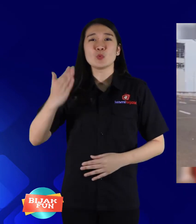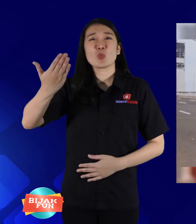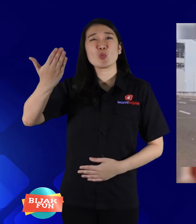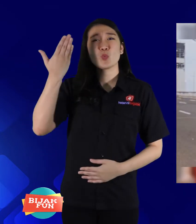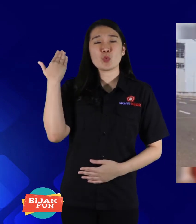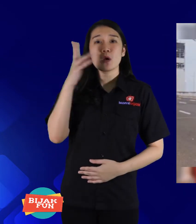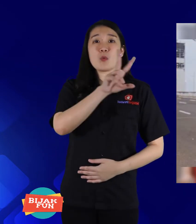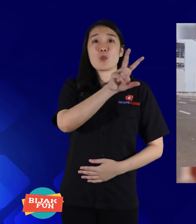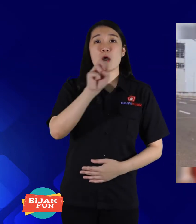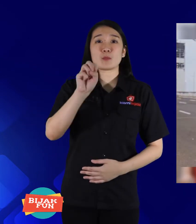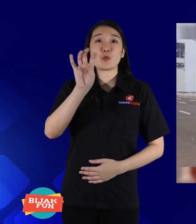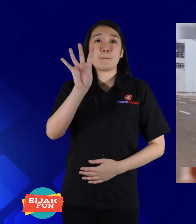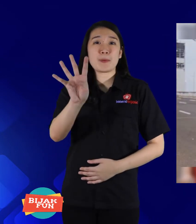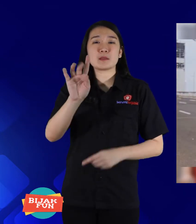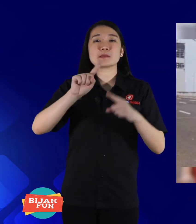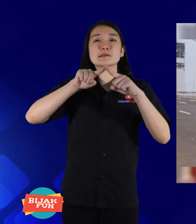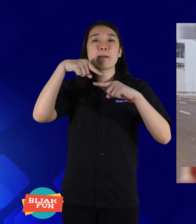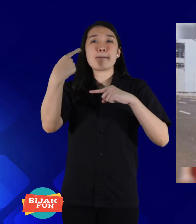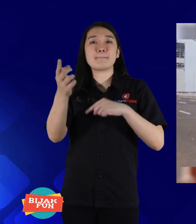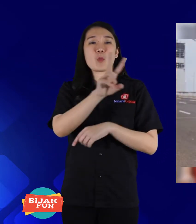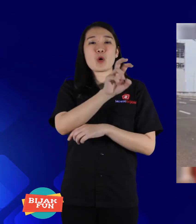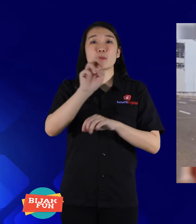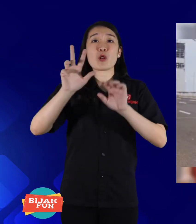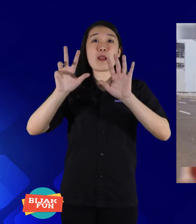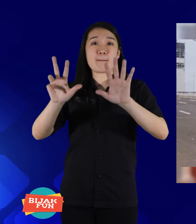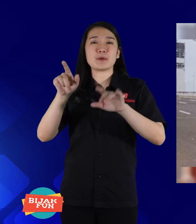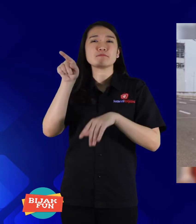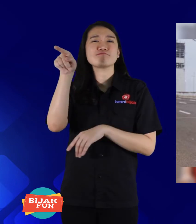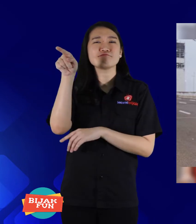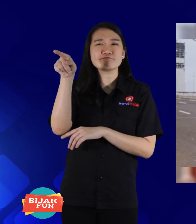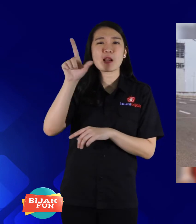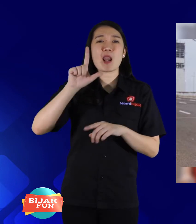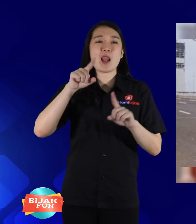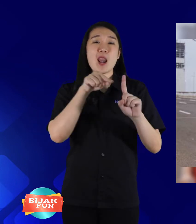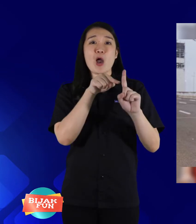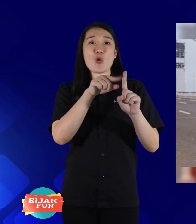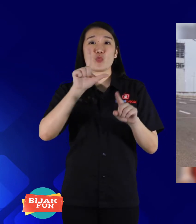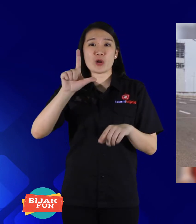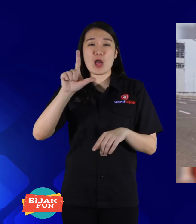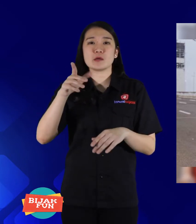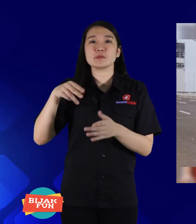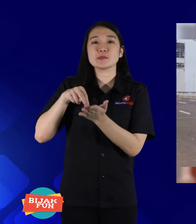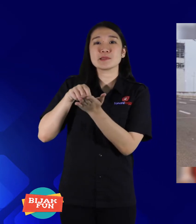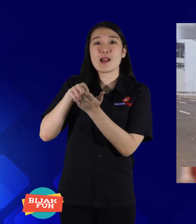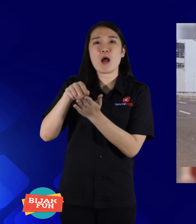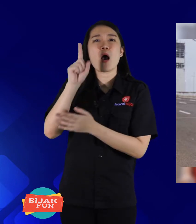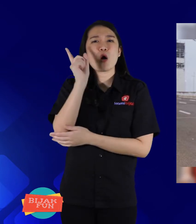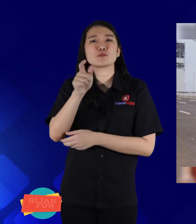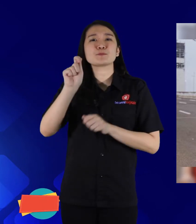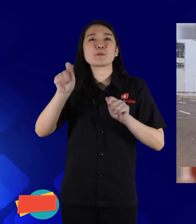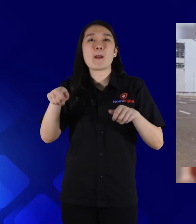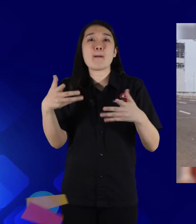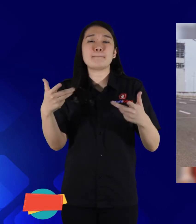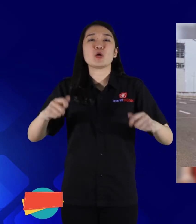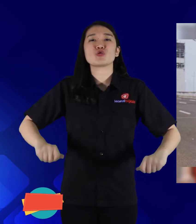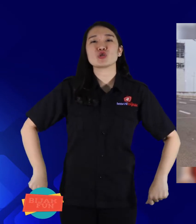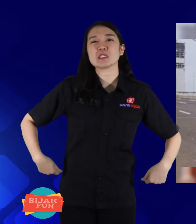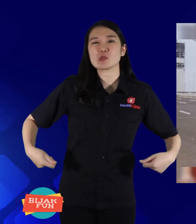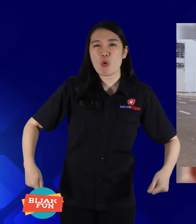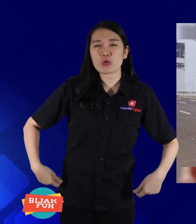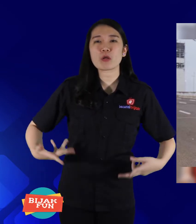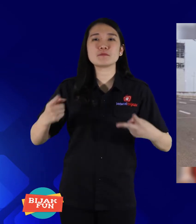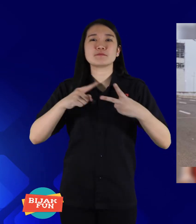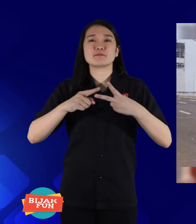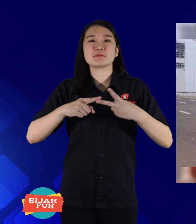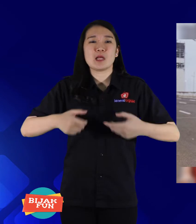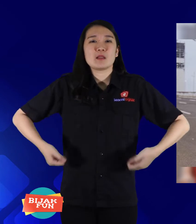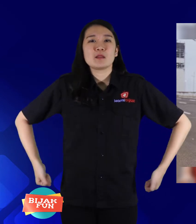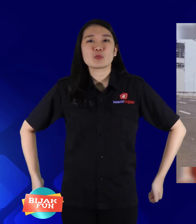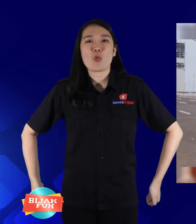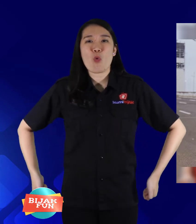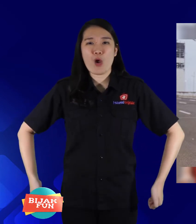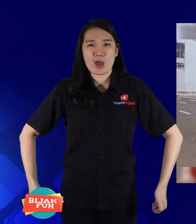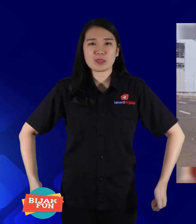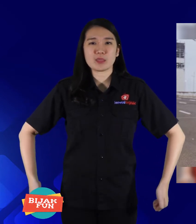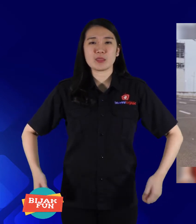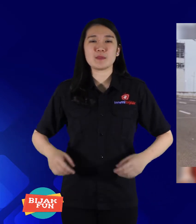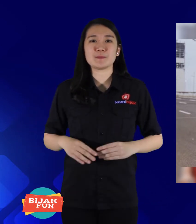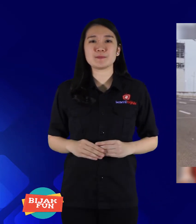first 2004 to 2008 Laura had to use wheelchair or walking stick.